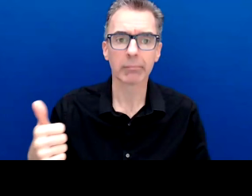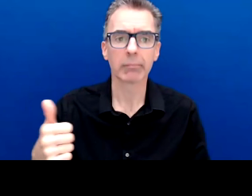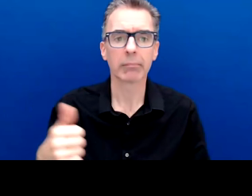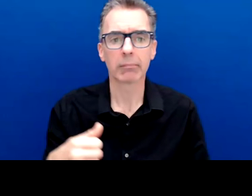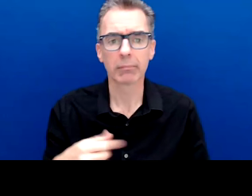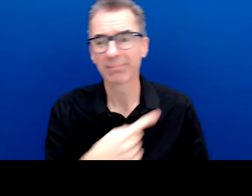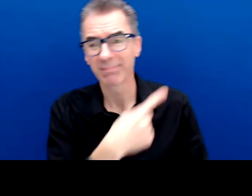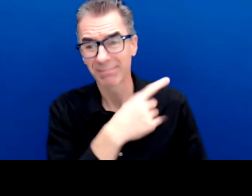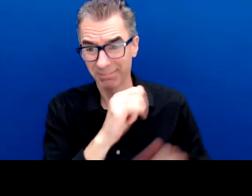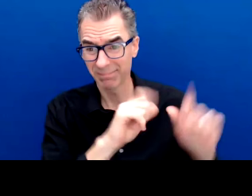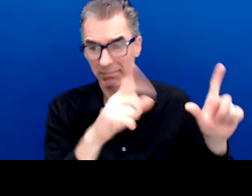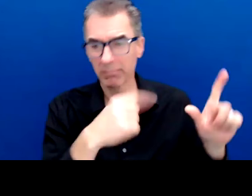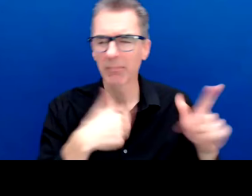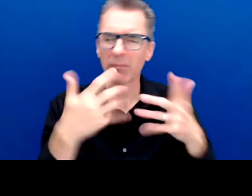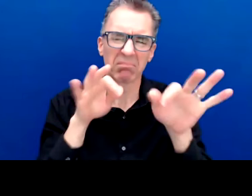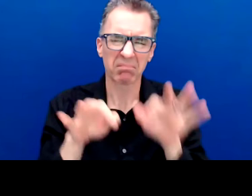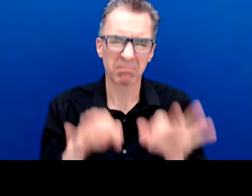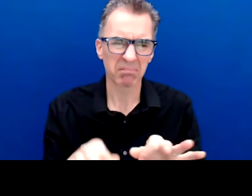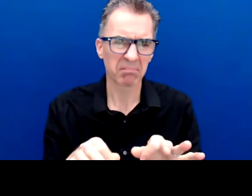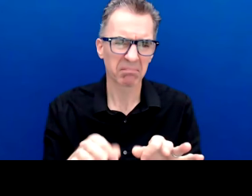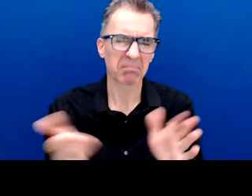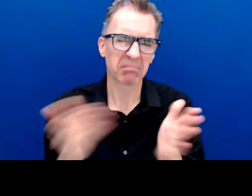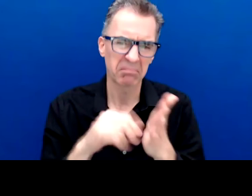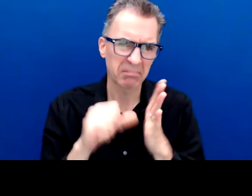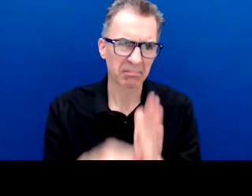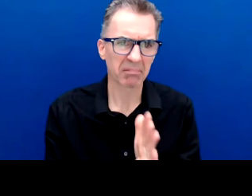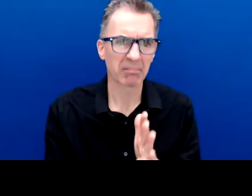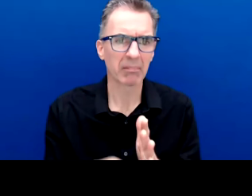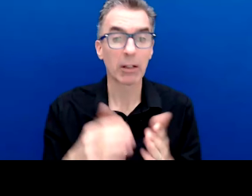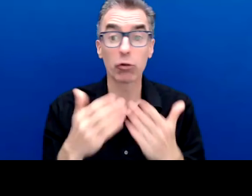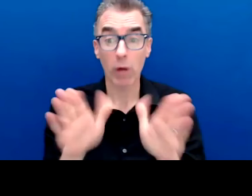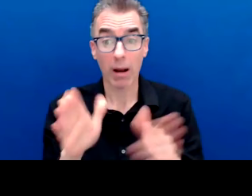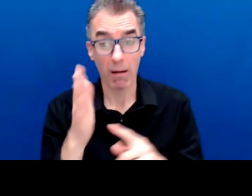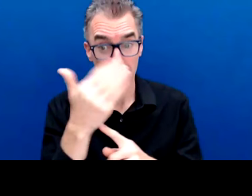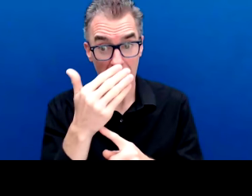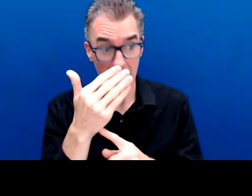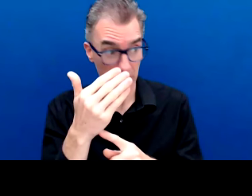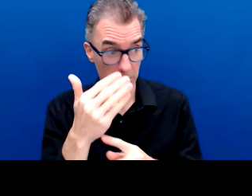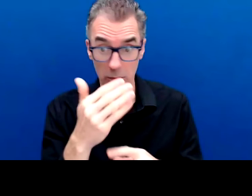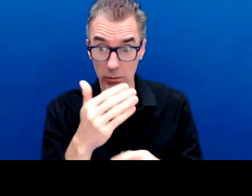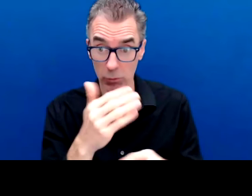These general concern flags, DSPS flags, did not go to the students. So, these are sensitive matters.